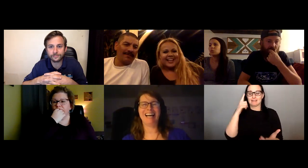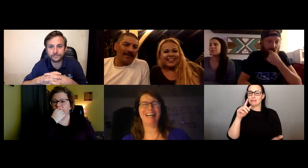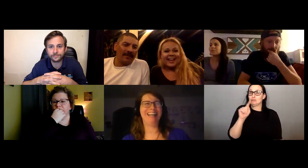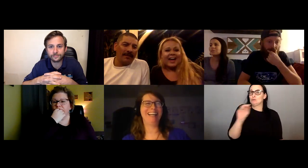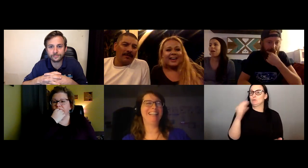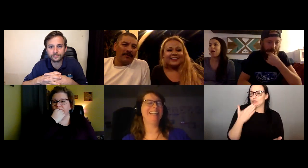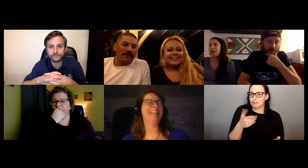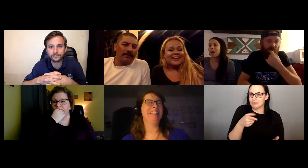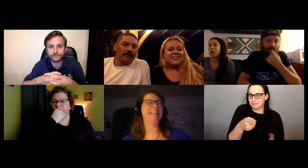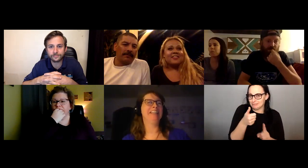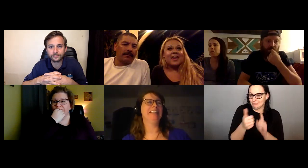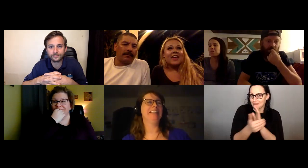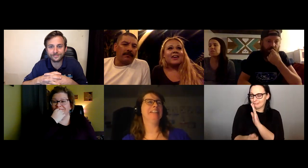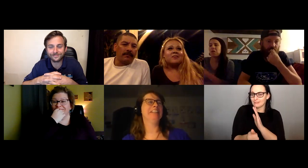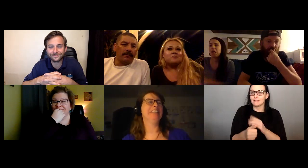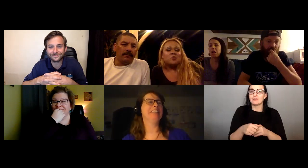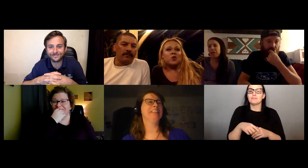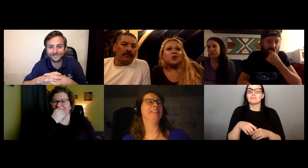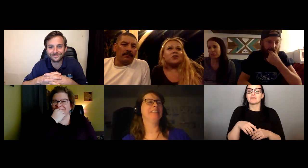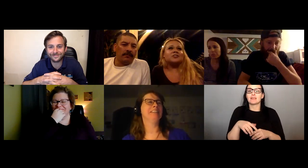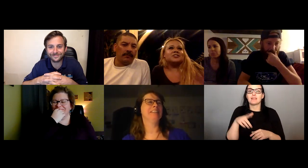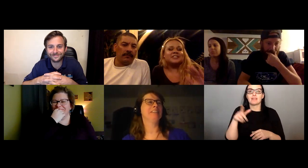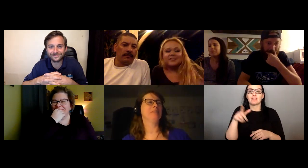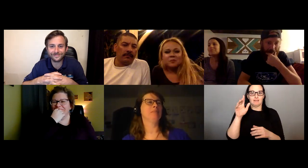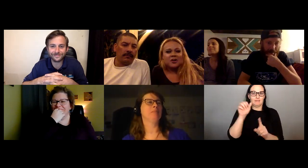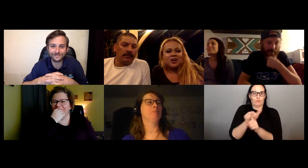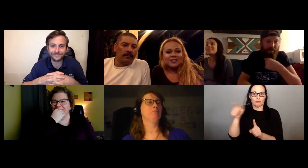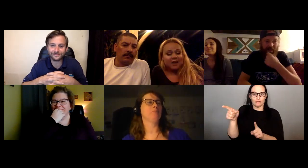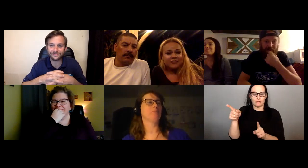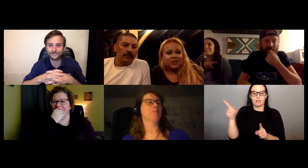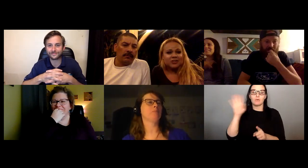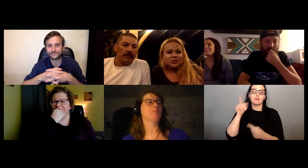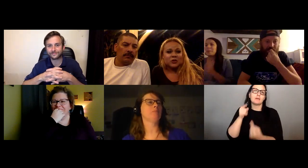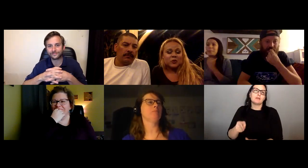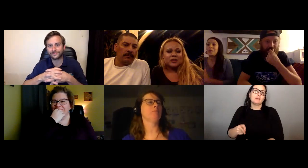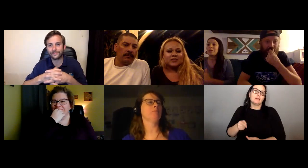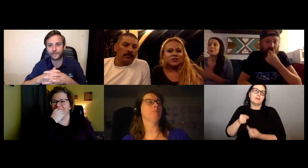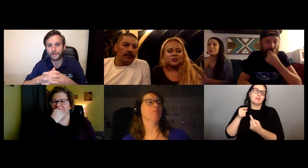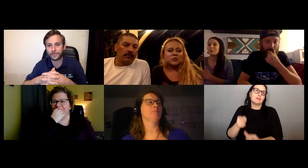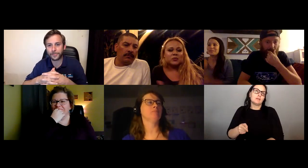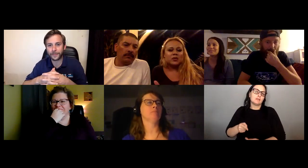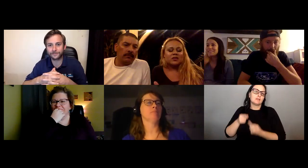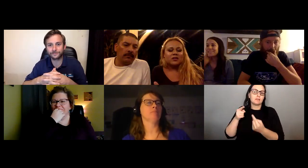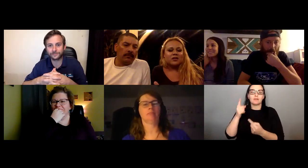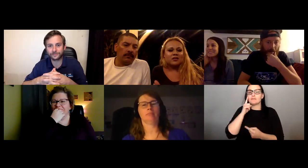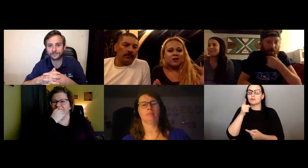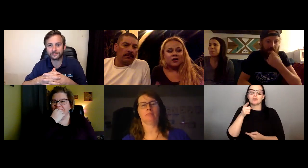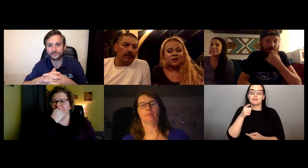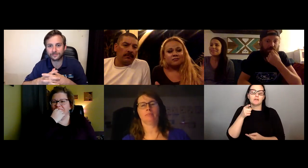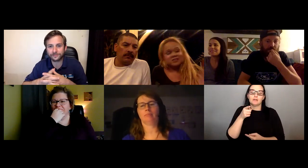that they were just giving me a hard time for her